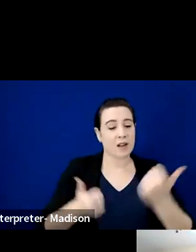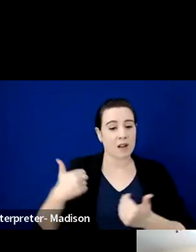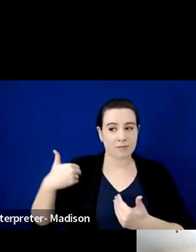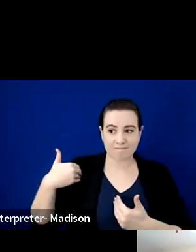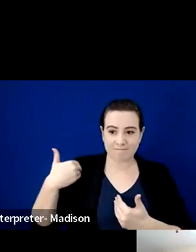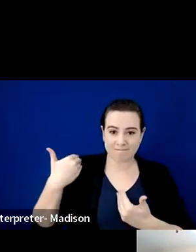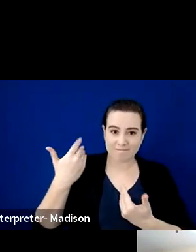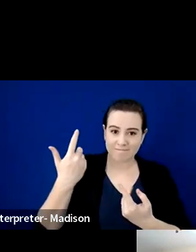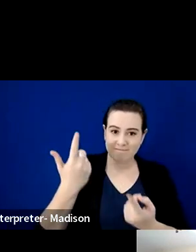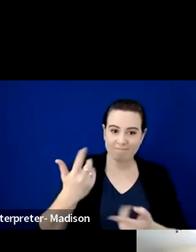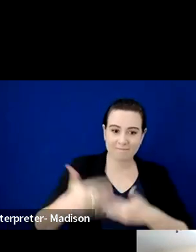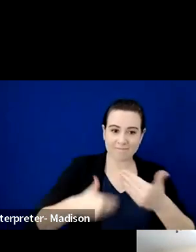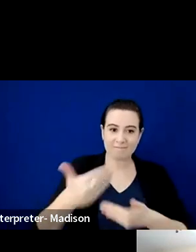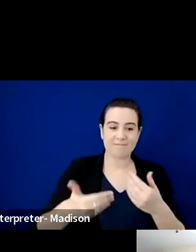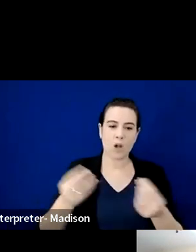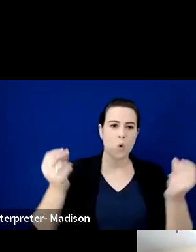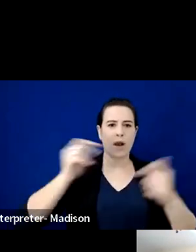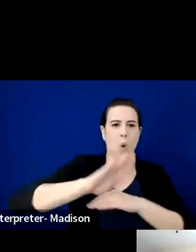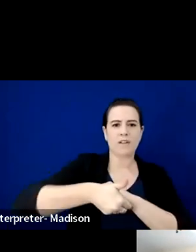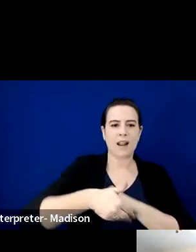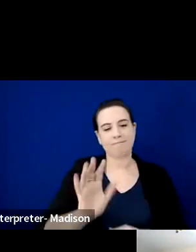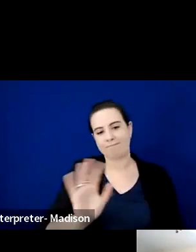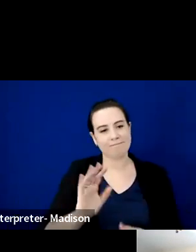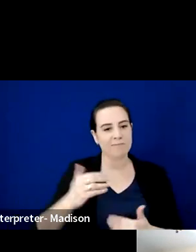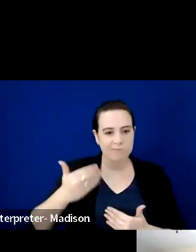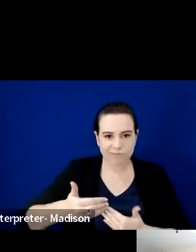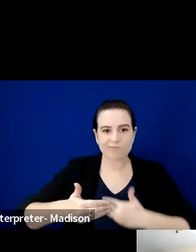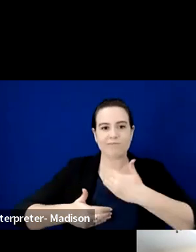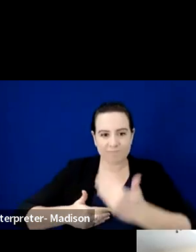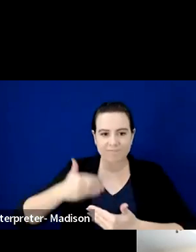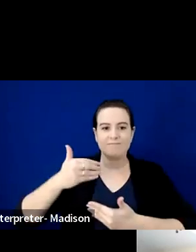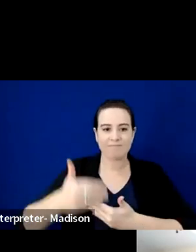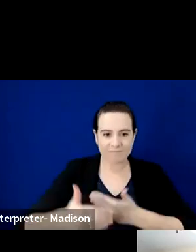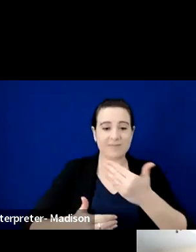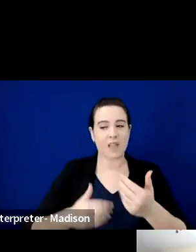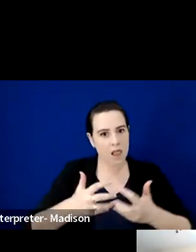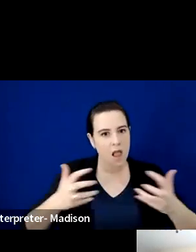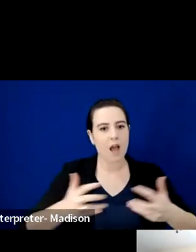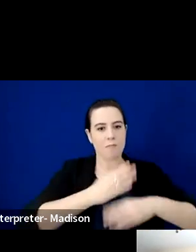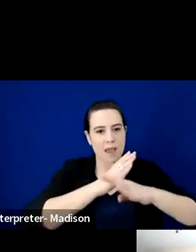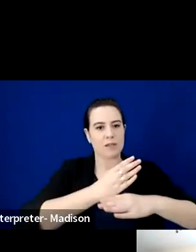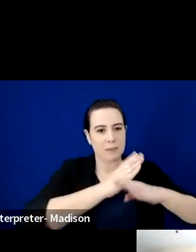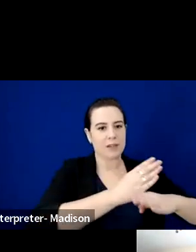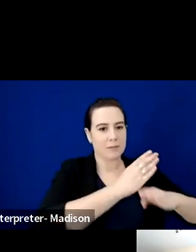And so that end, what we have identified is really that it's not a matter of one group inviting the other to their table, but creating an opportunity for a shared, collaborative experience, which takes time. This is very much a progressive effort that is not something we can change overnight.